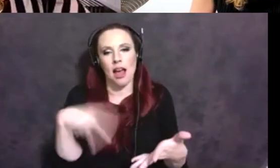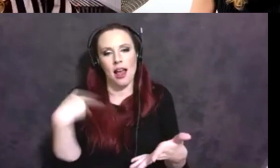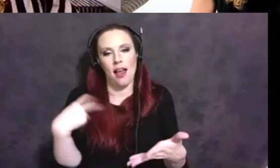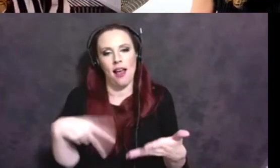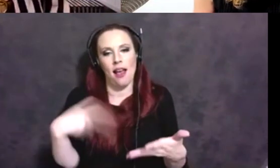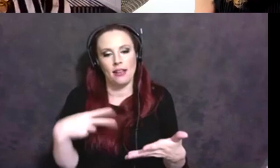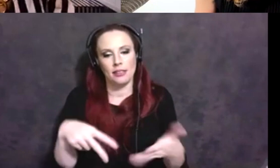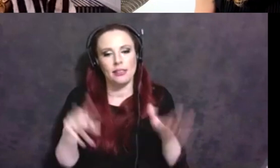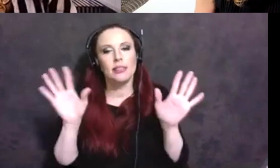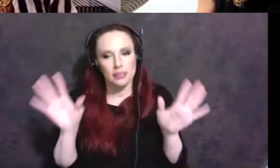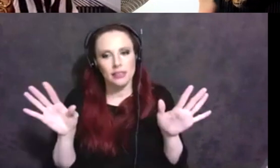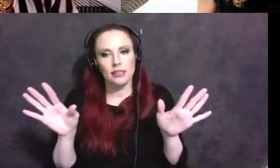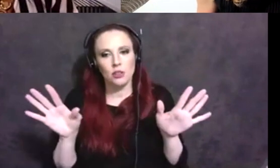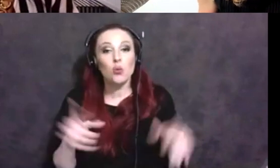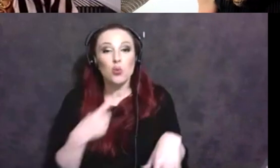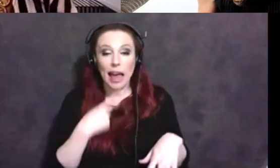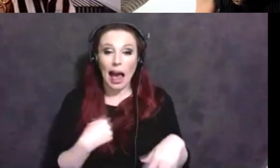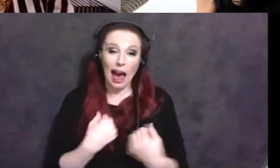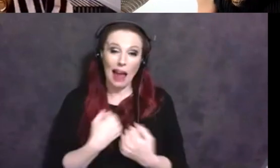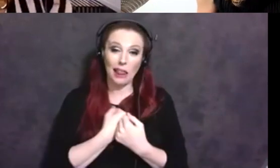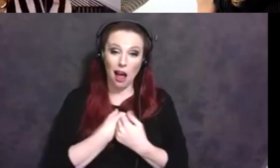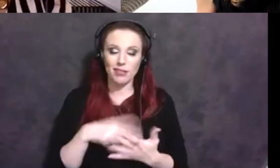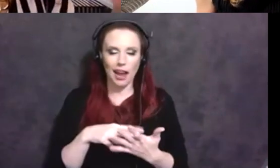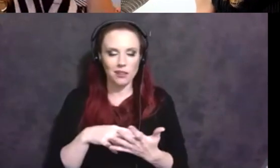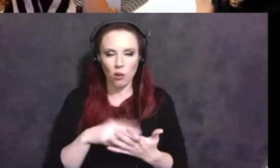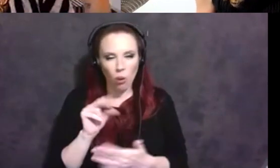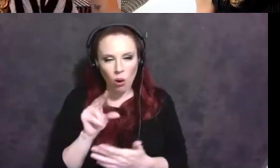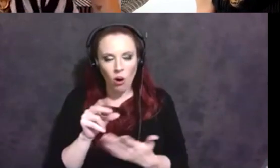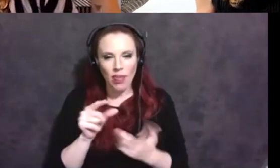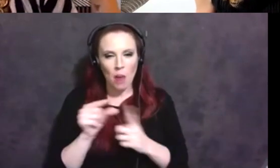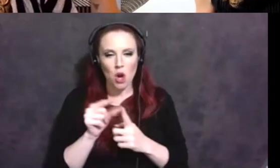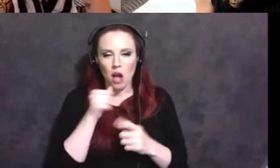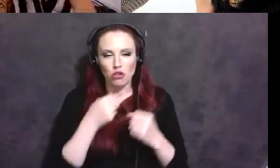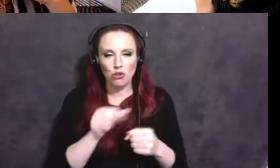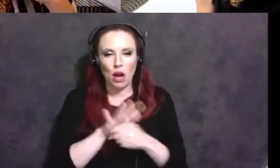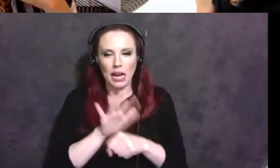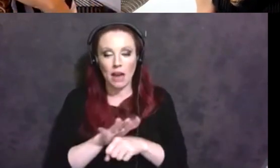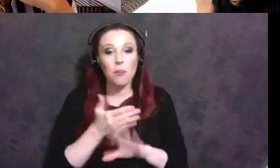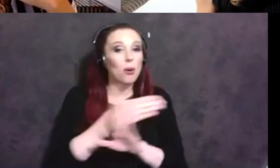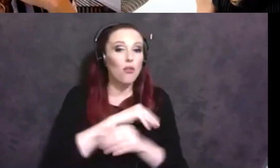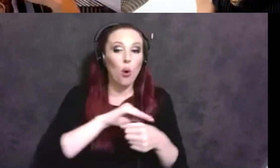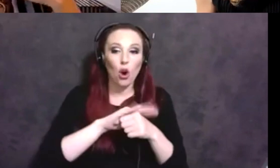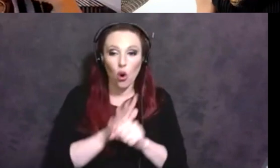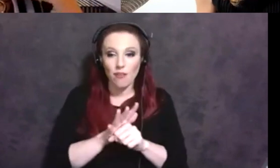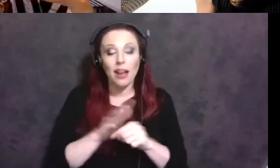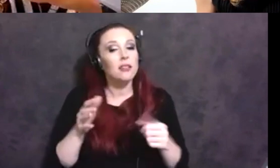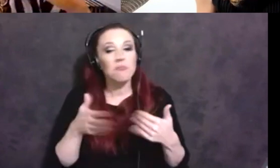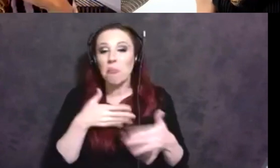doing some of these things. For example, my obsession with dancing. I love to dance. Saying